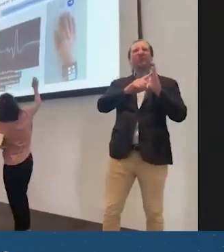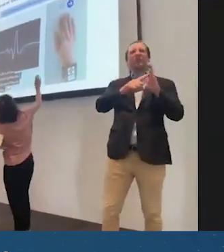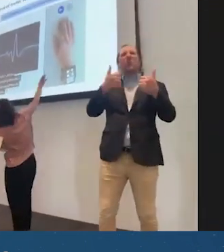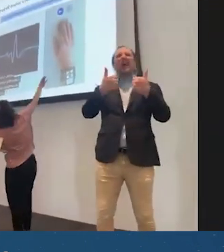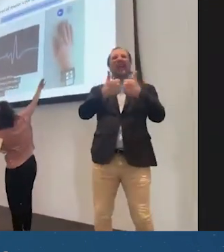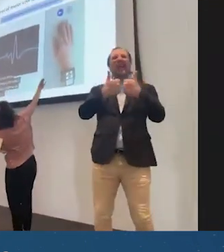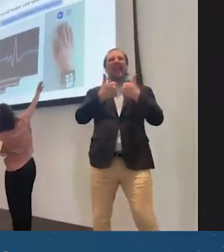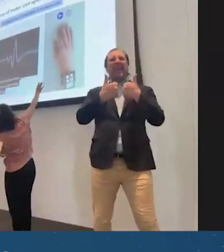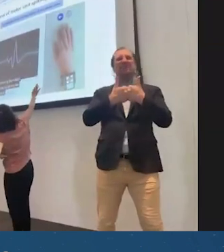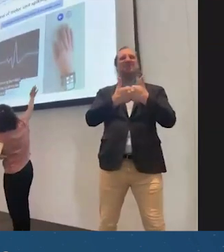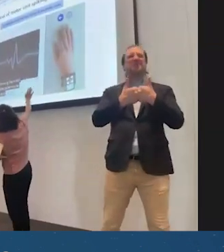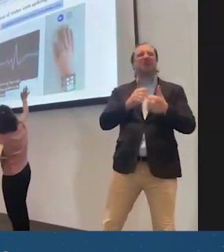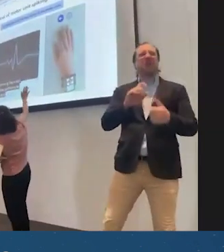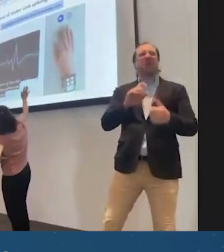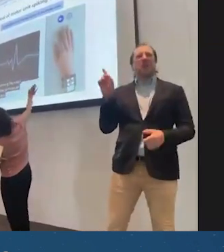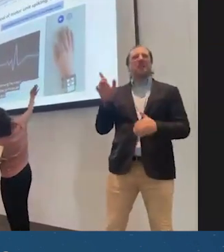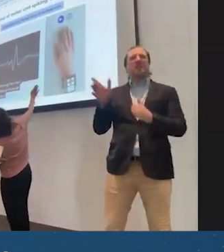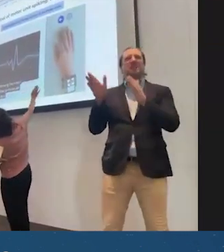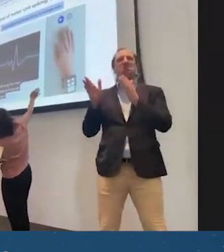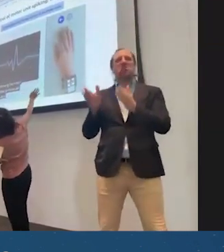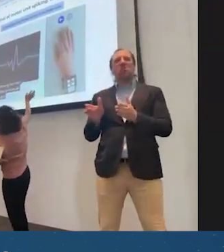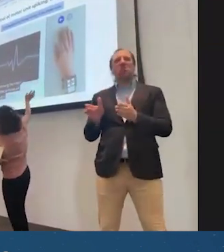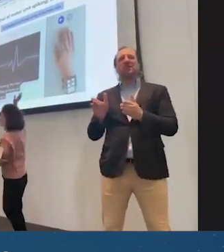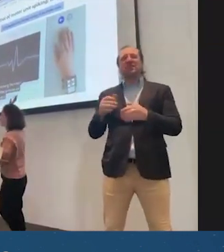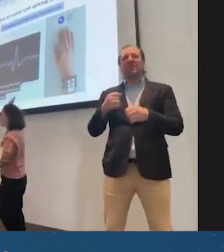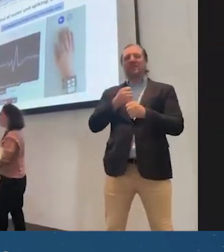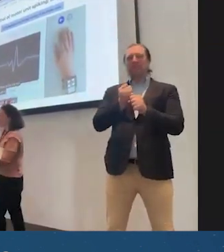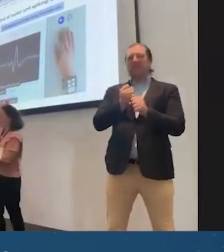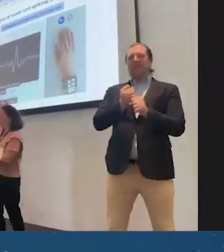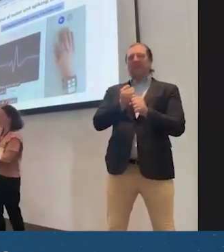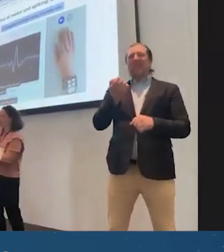this person is making very little physical movement